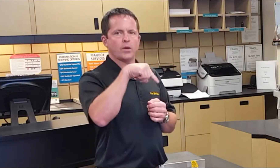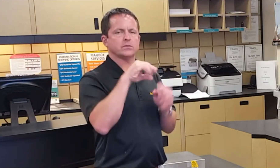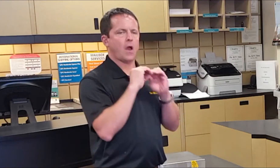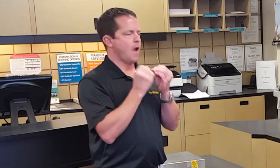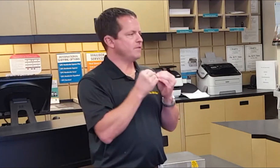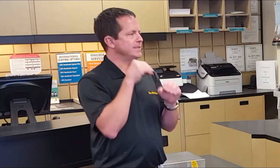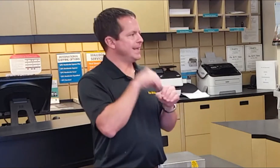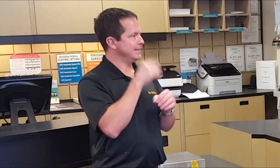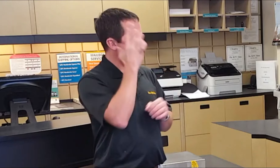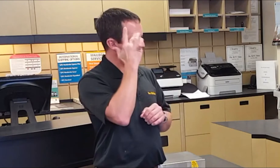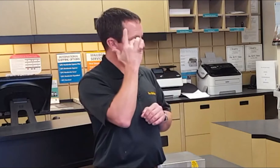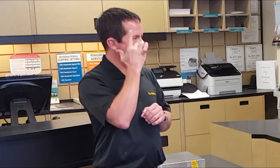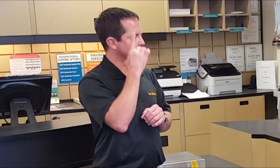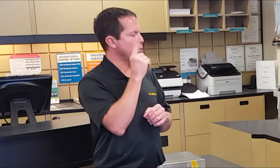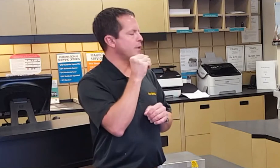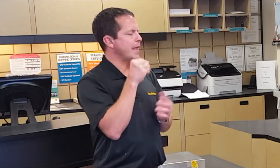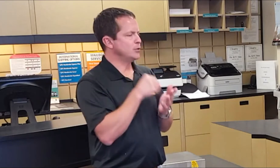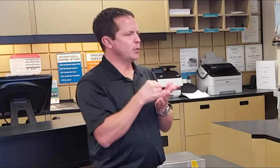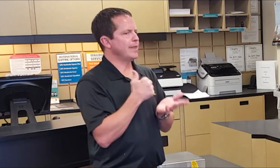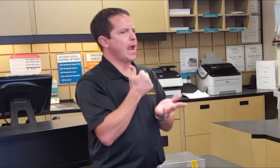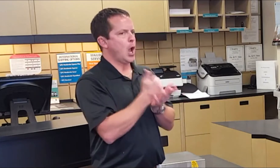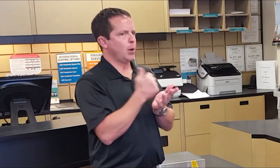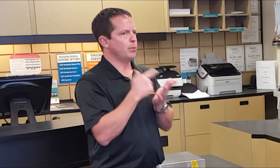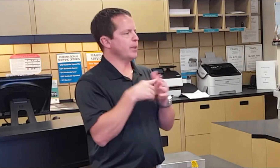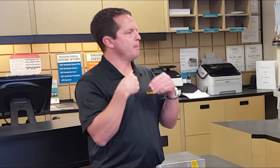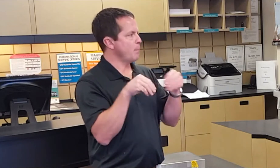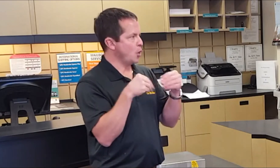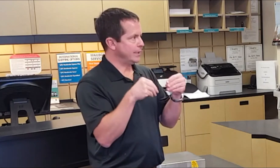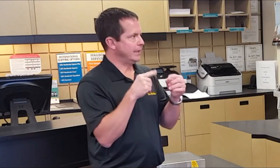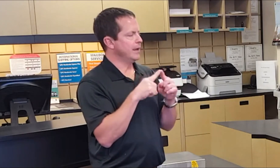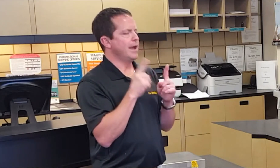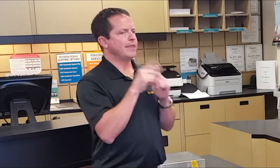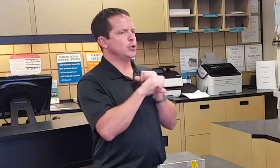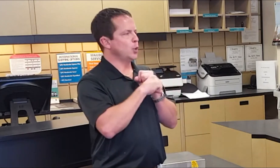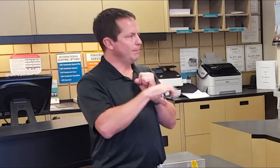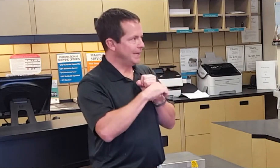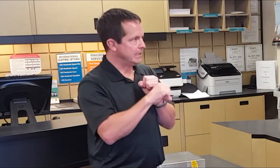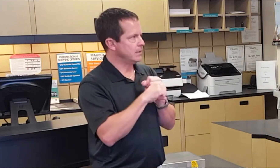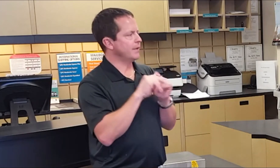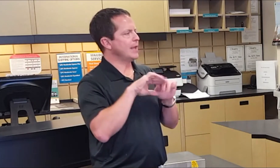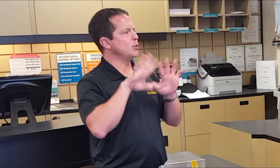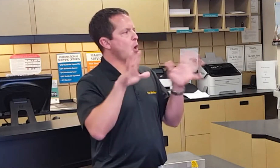for a lot of the advertisements. They help us a lot with the marketing